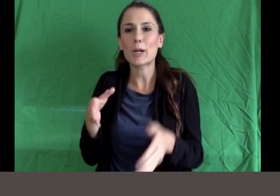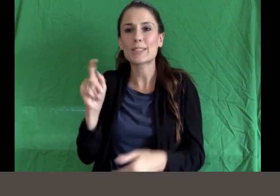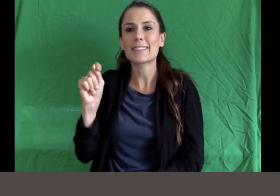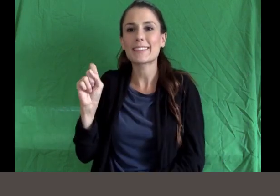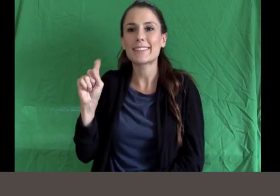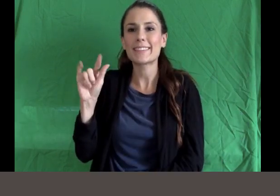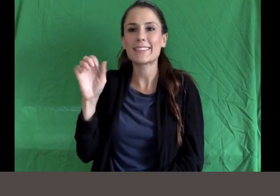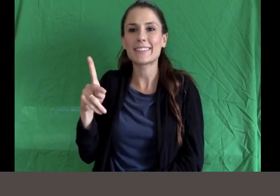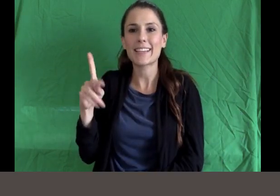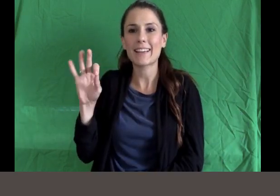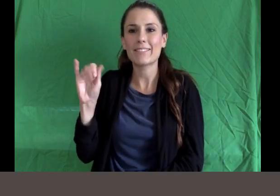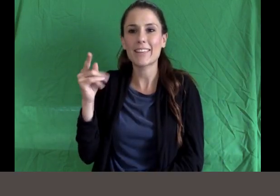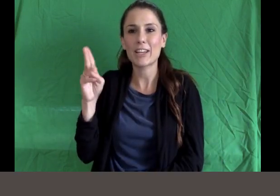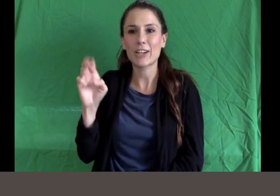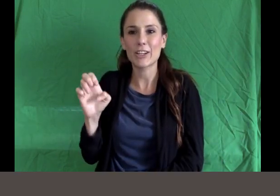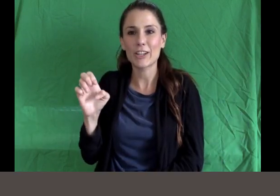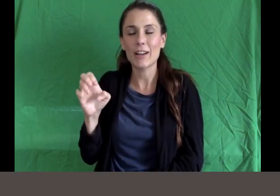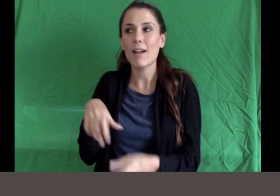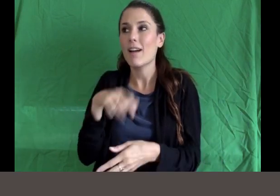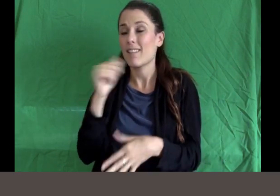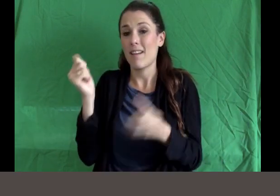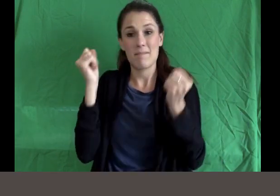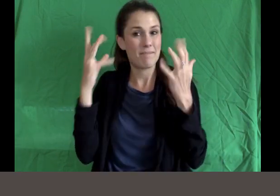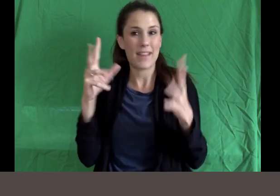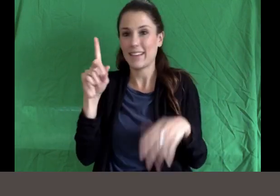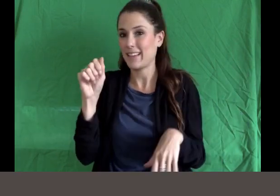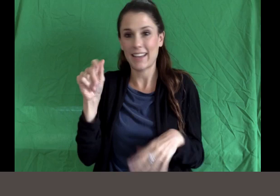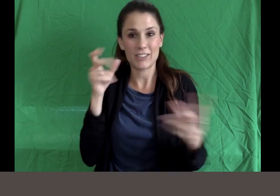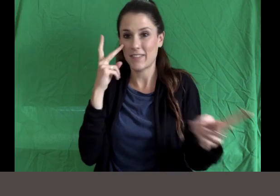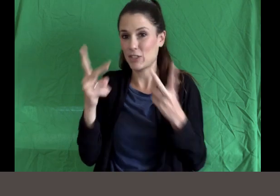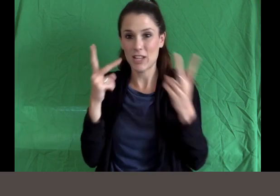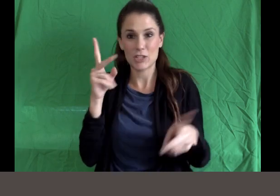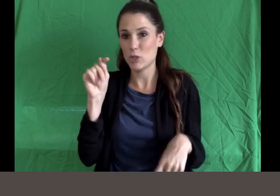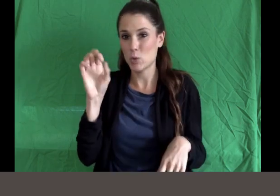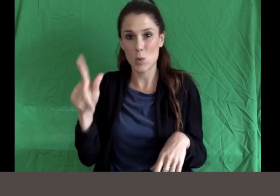not a lot of data visualization tool kits out there that can very easily represent a stick